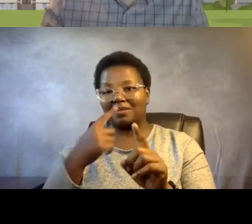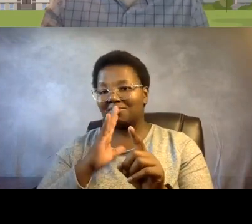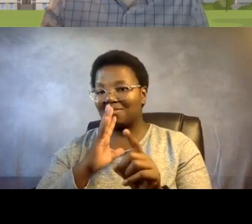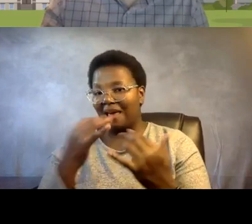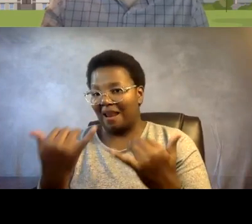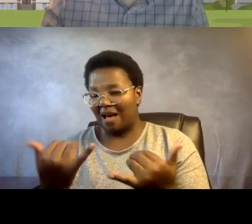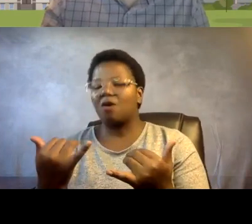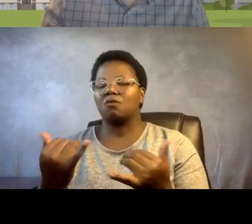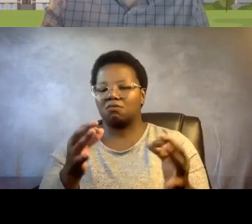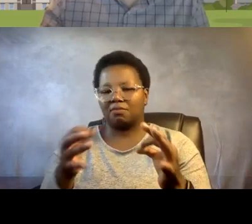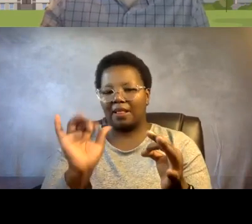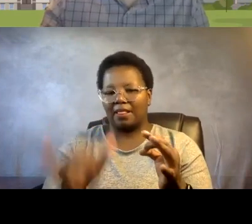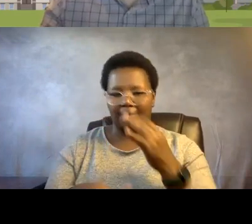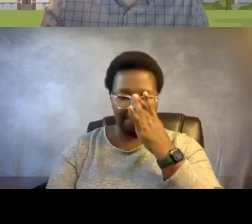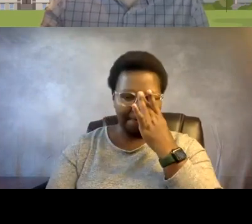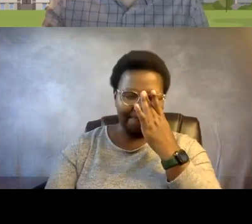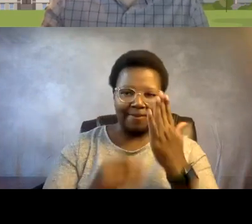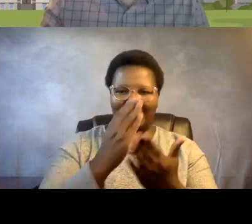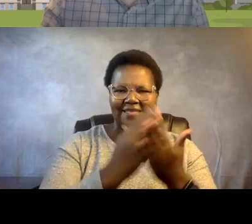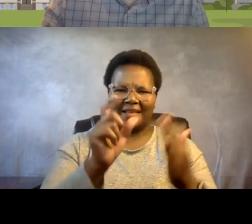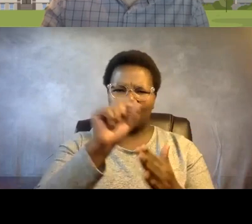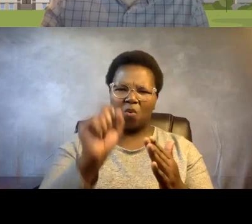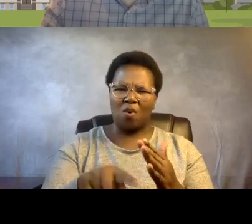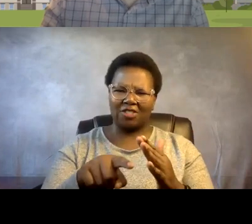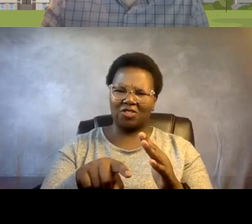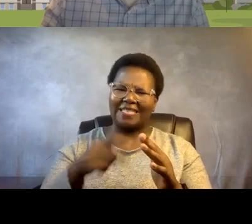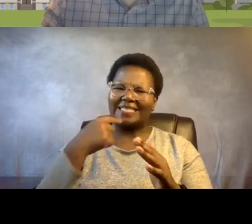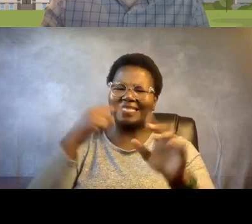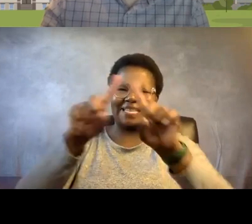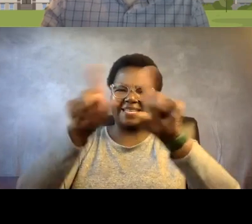percentage used by screen reader users, not just testers?" In our screen reader survey results,